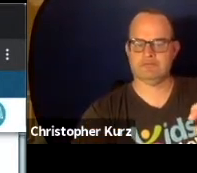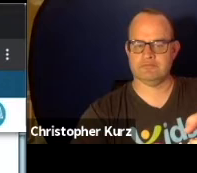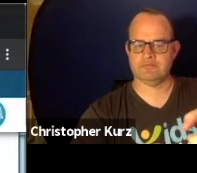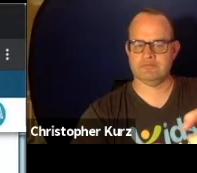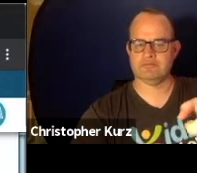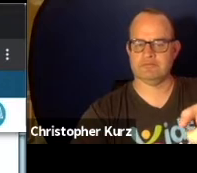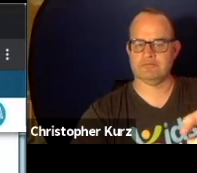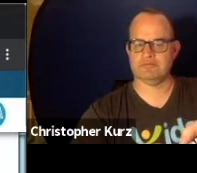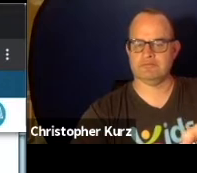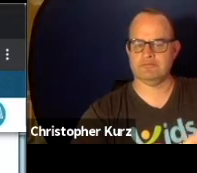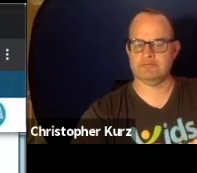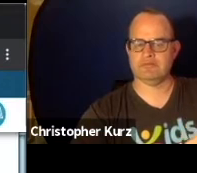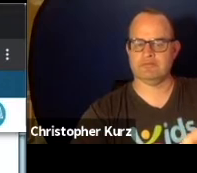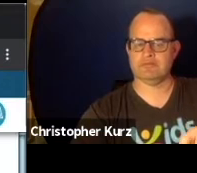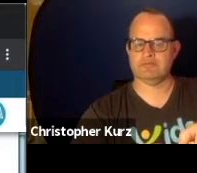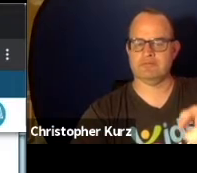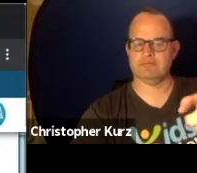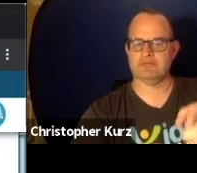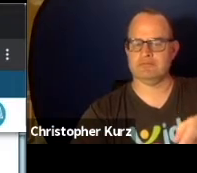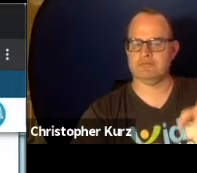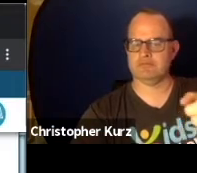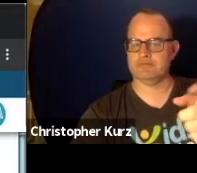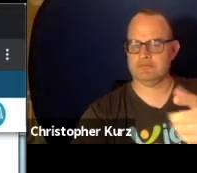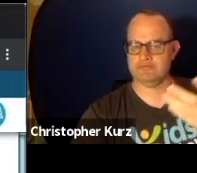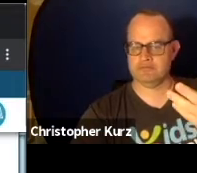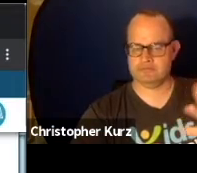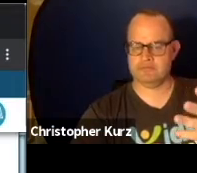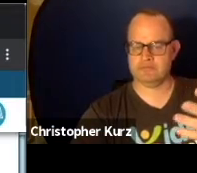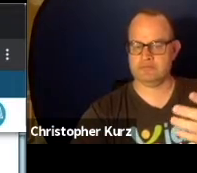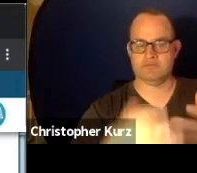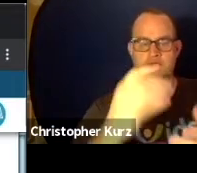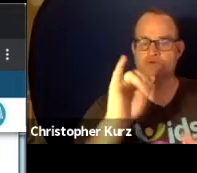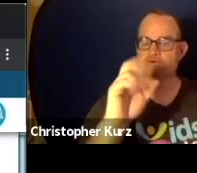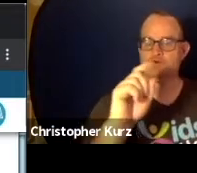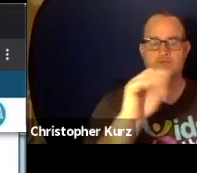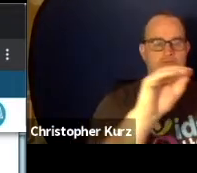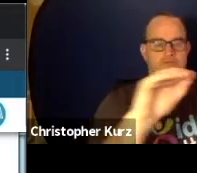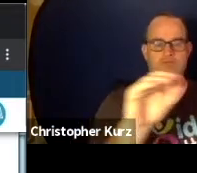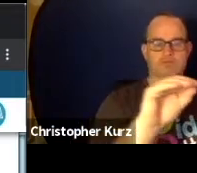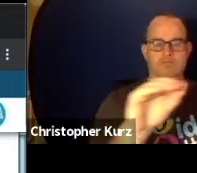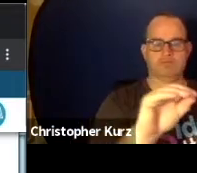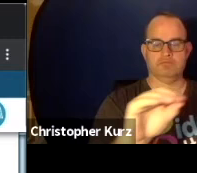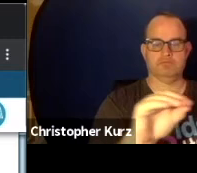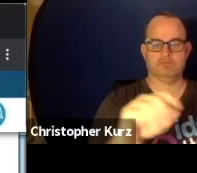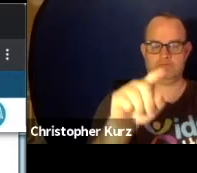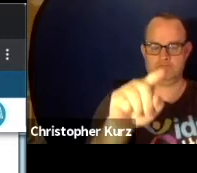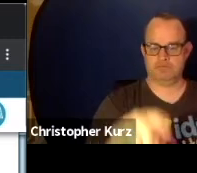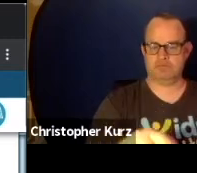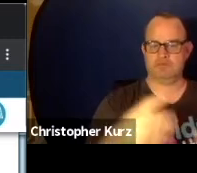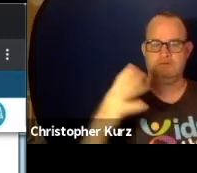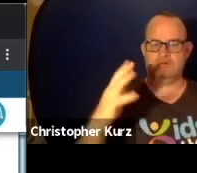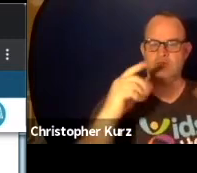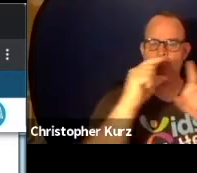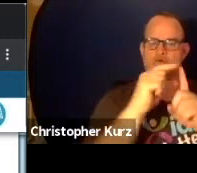So here's a story that already has some words in the glossary,